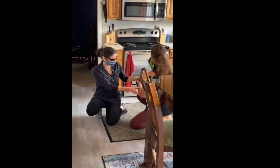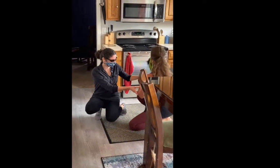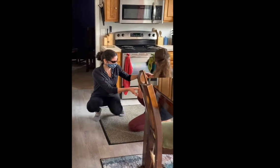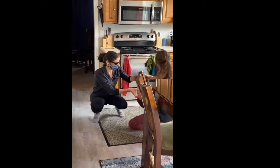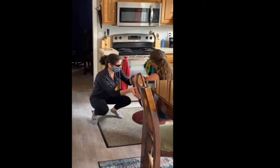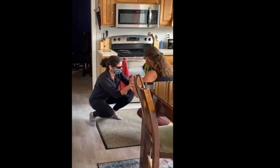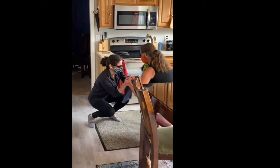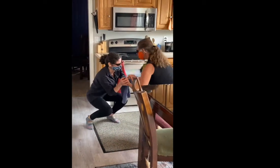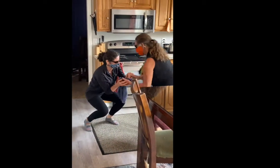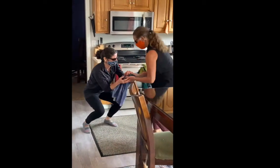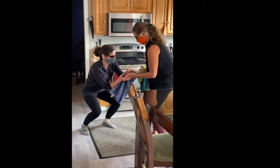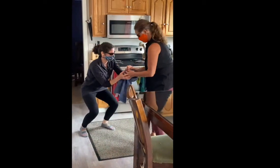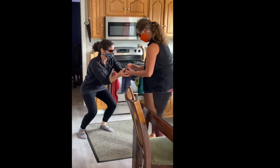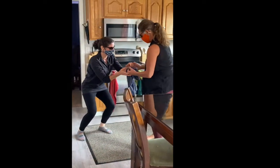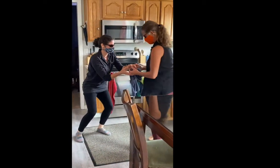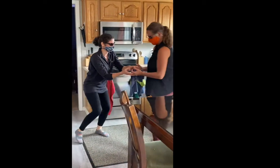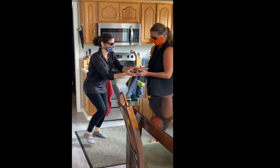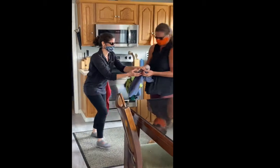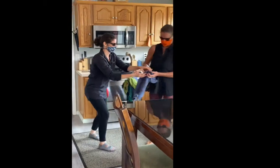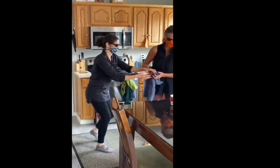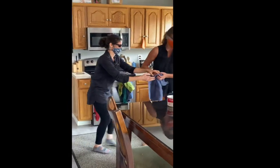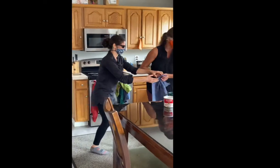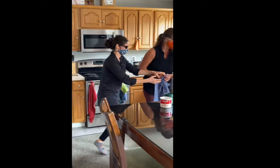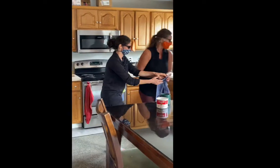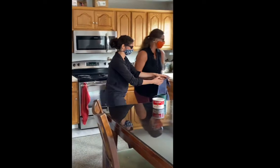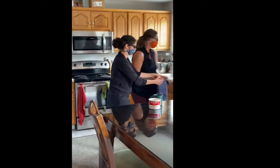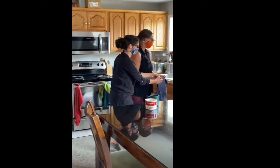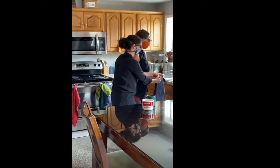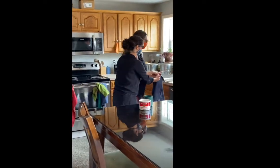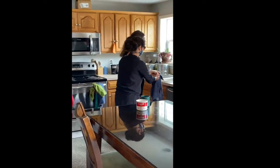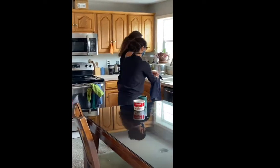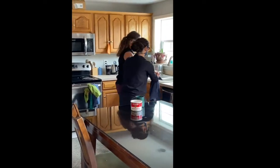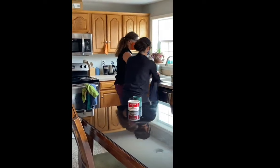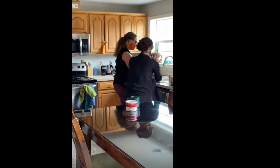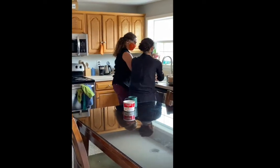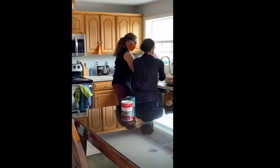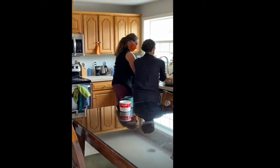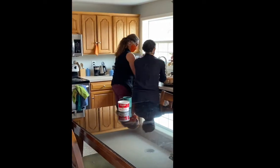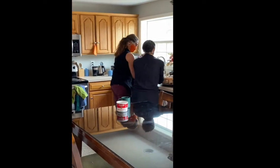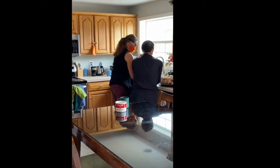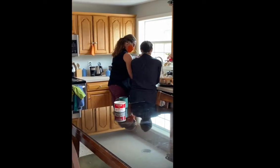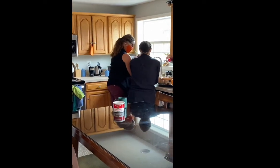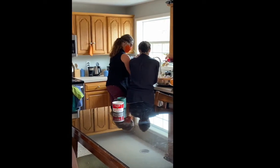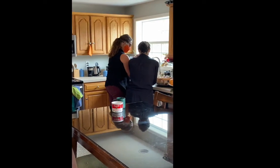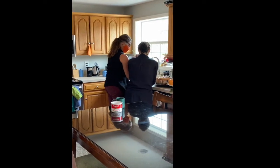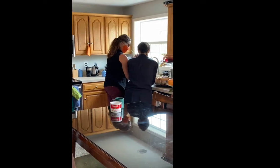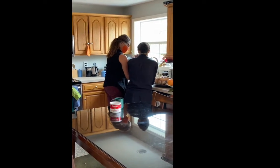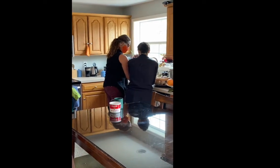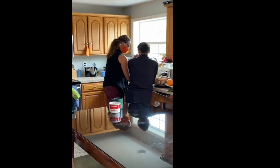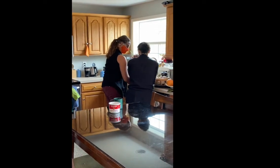Notice how they remain in co-presence during the entire experience. This is an important opportunity for your child